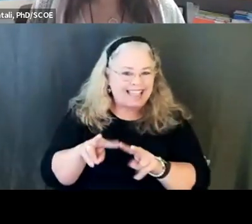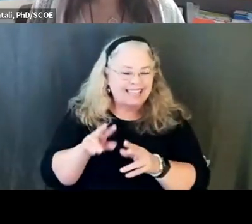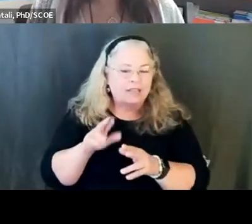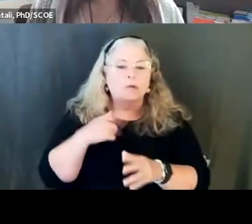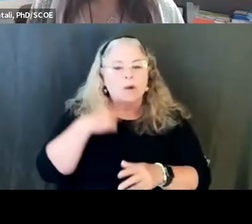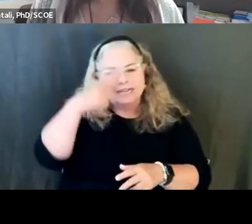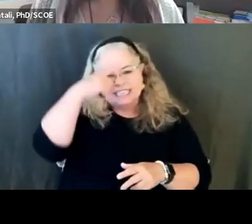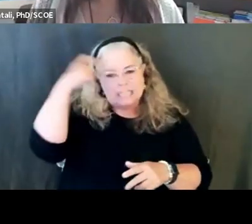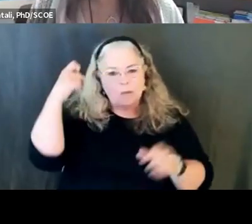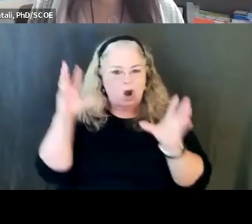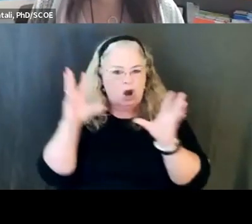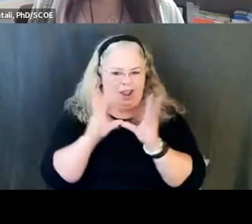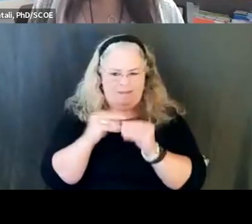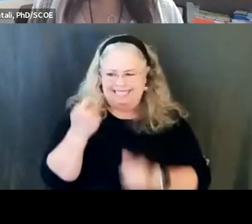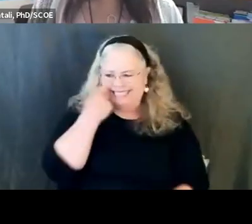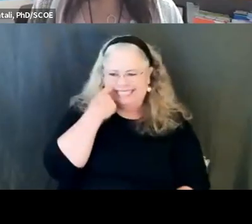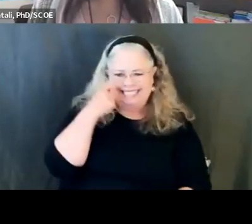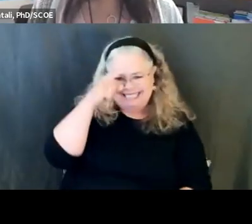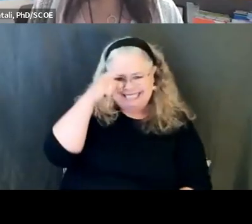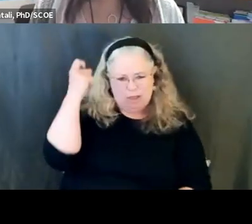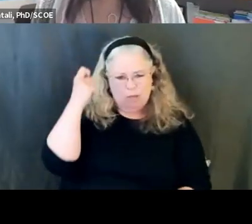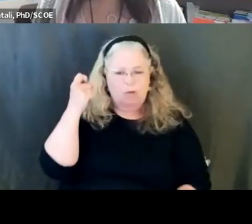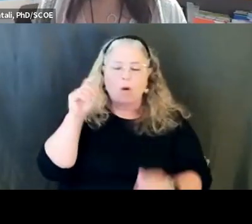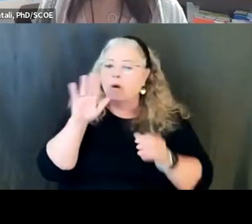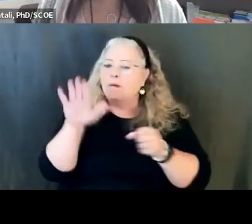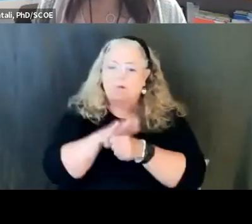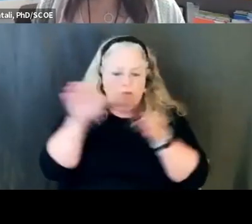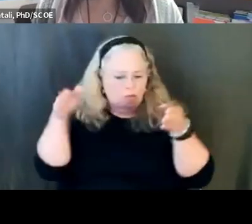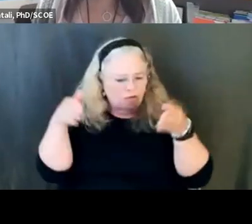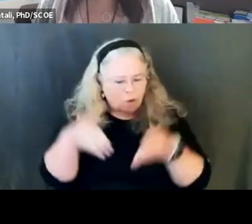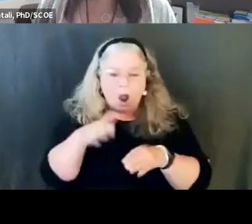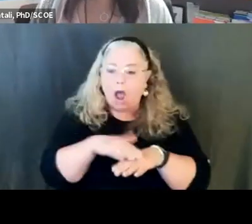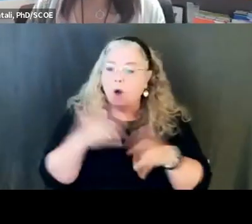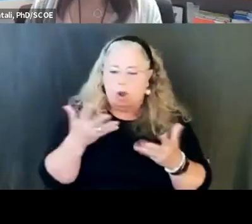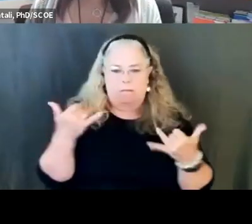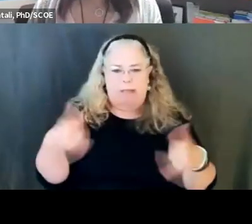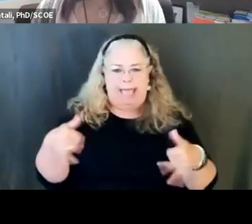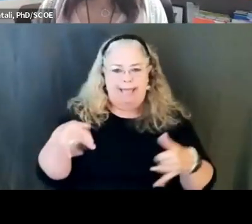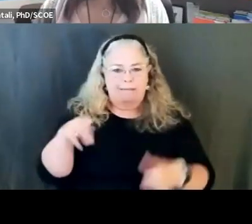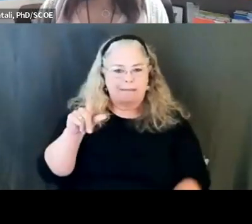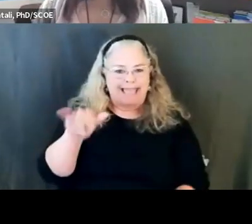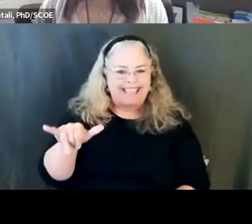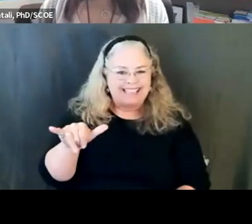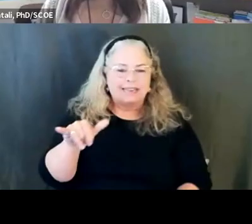conference this past summer totally focused on play and that just elevated the importance of